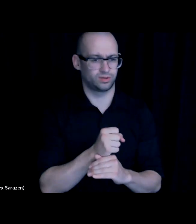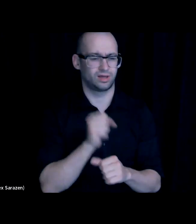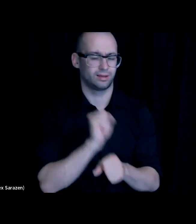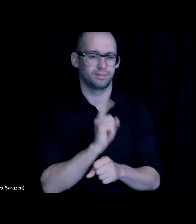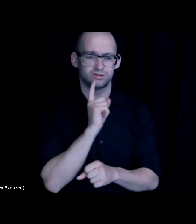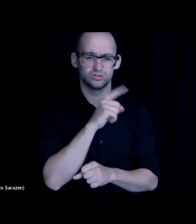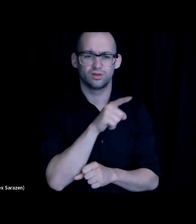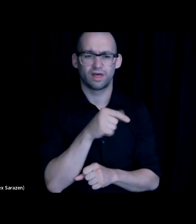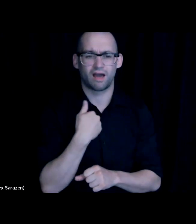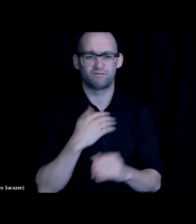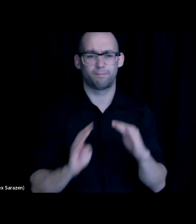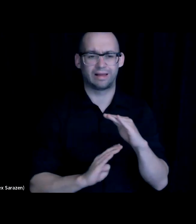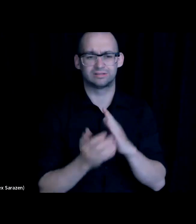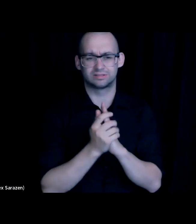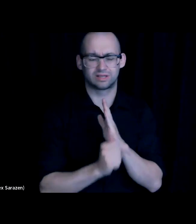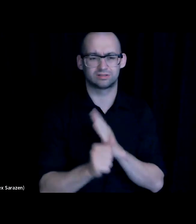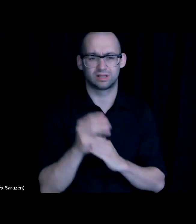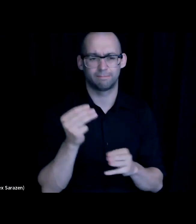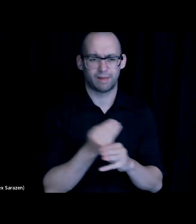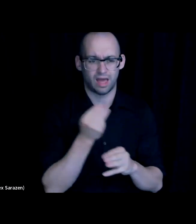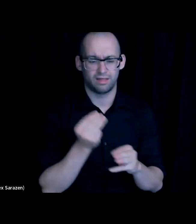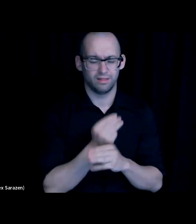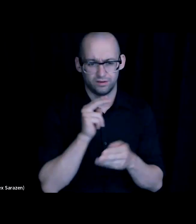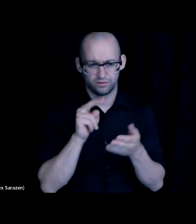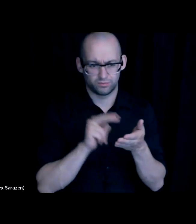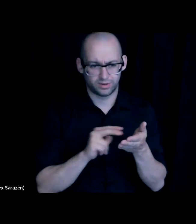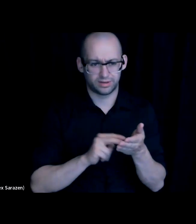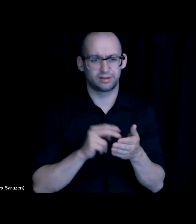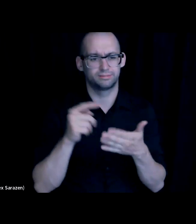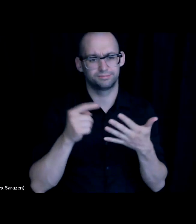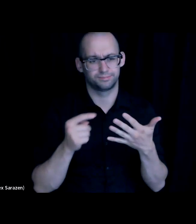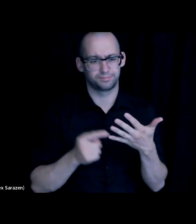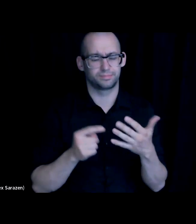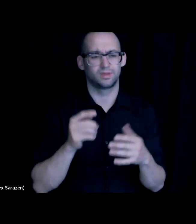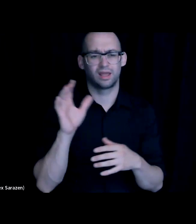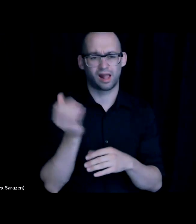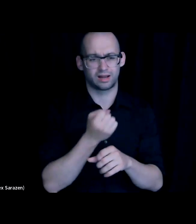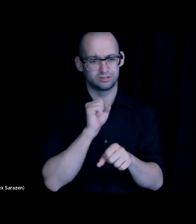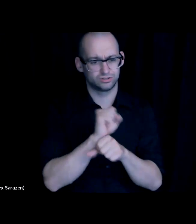have the basic skills and math reading, etc., to get the job or finish their education,